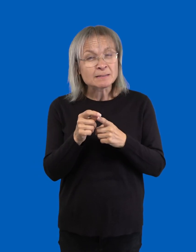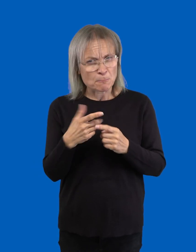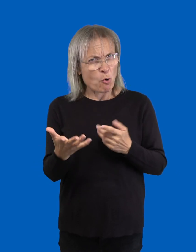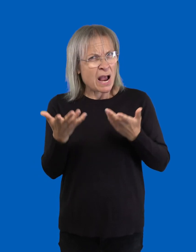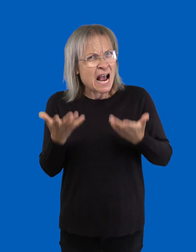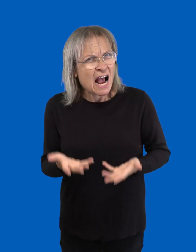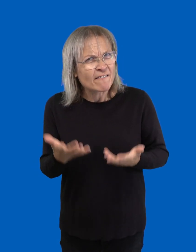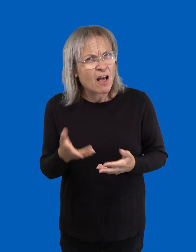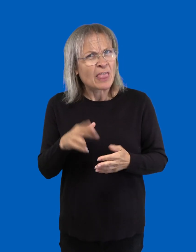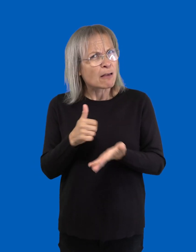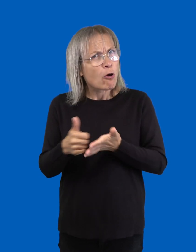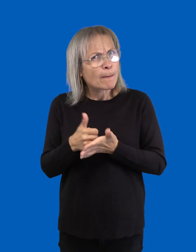Heavier periods than usual.